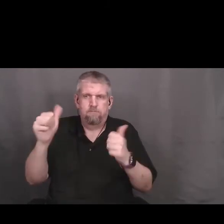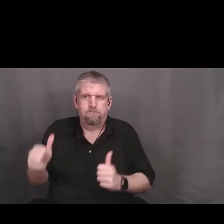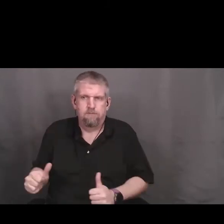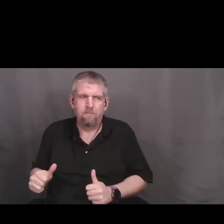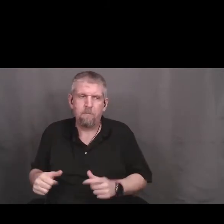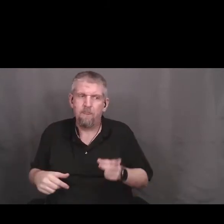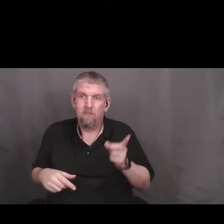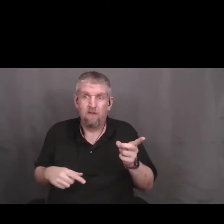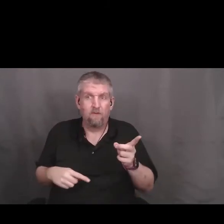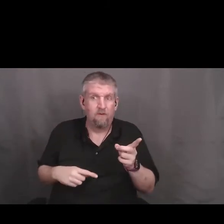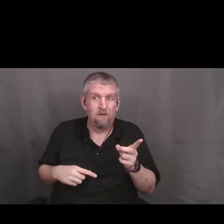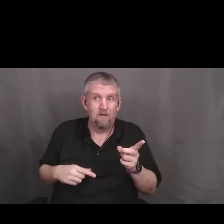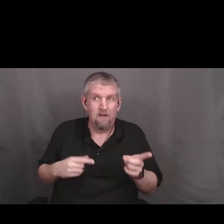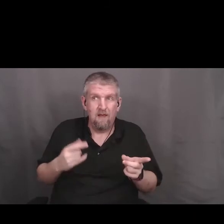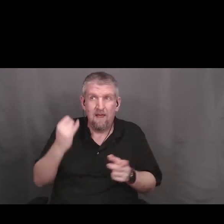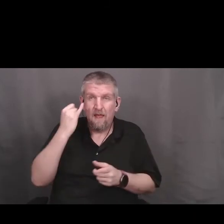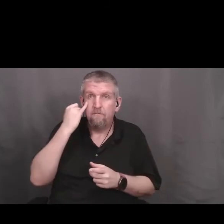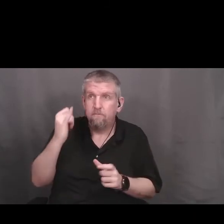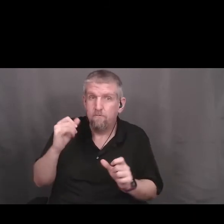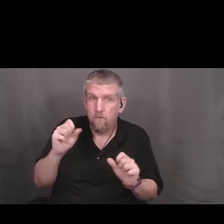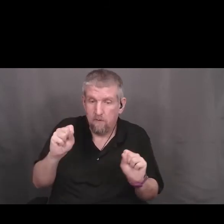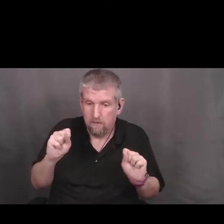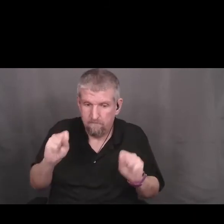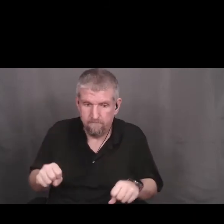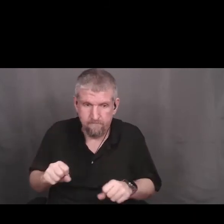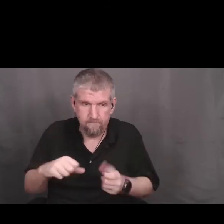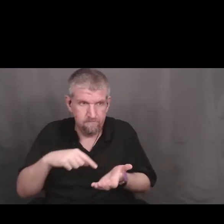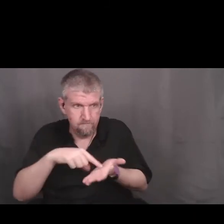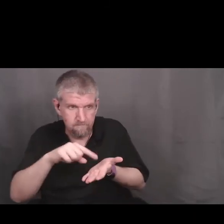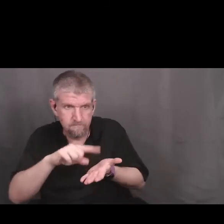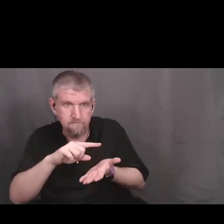like if you do not meet the criteria of being 100% disabled,